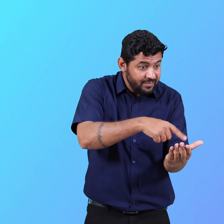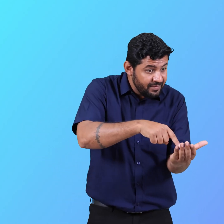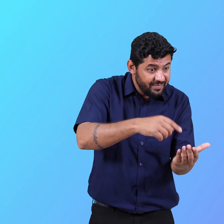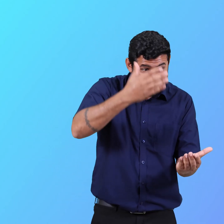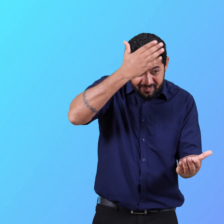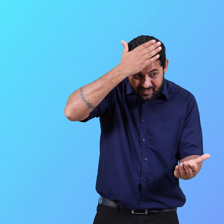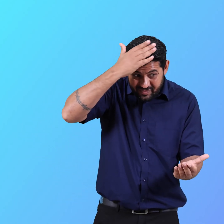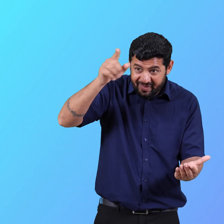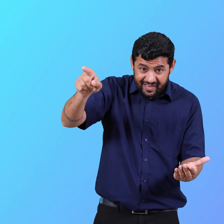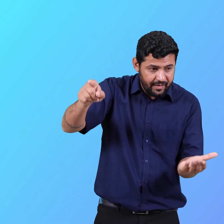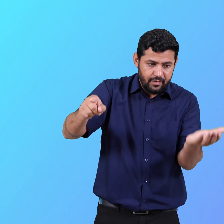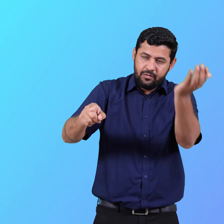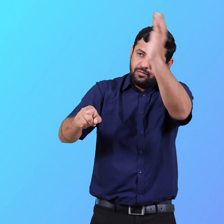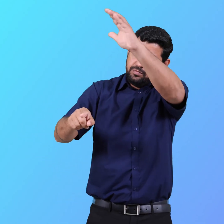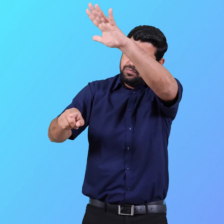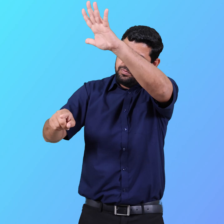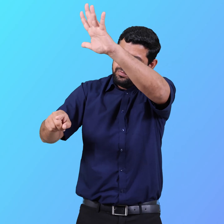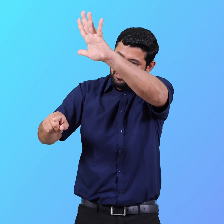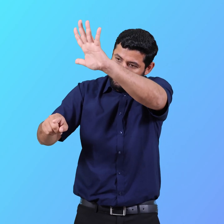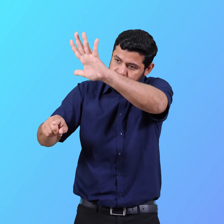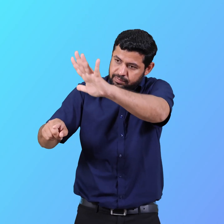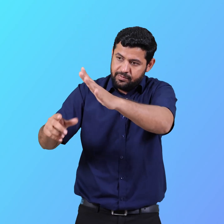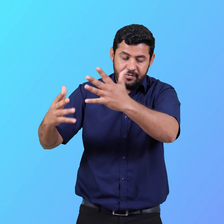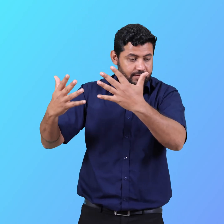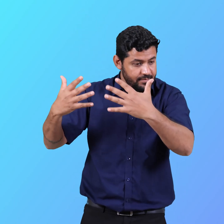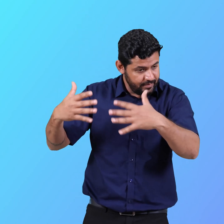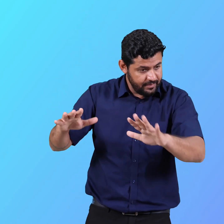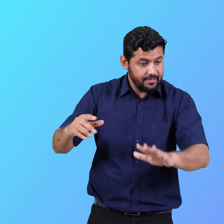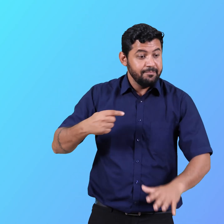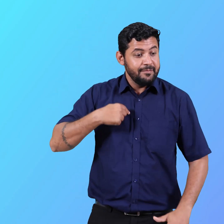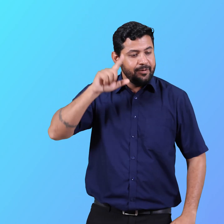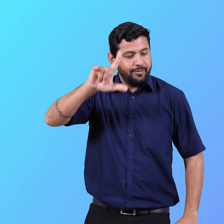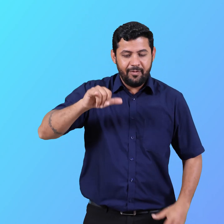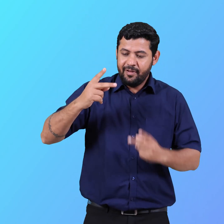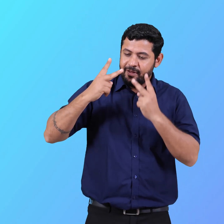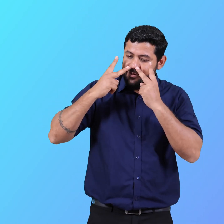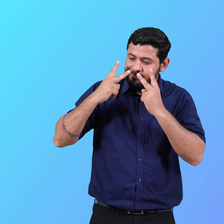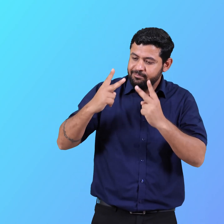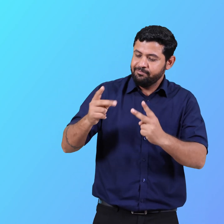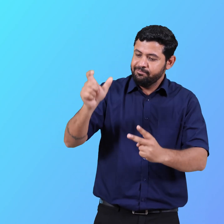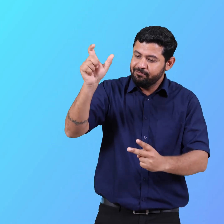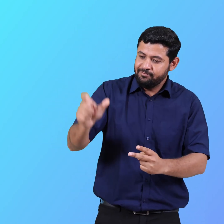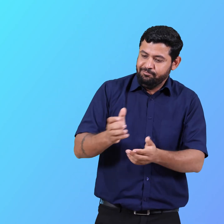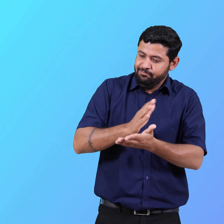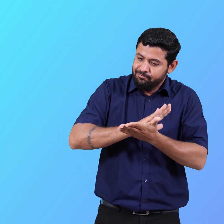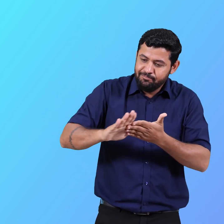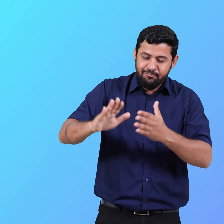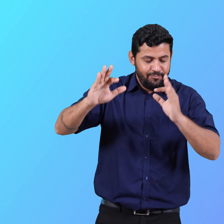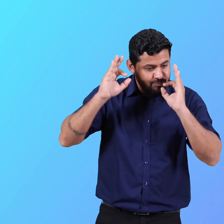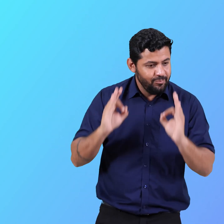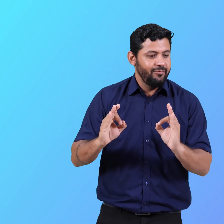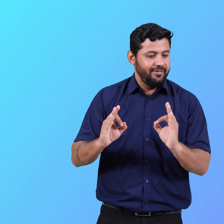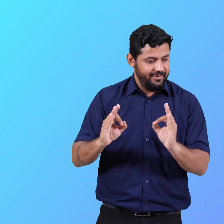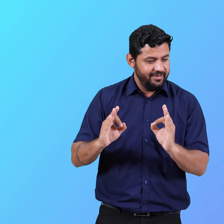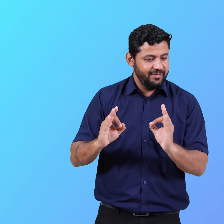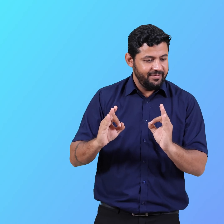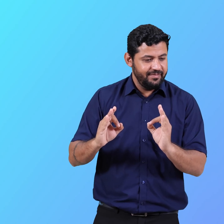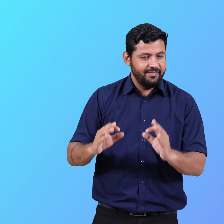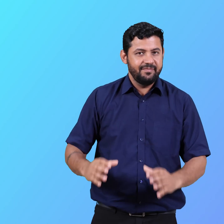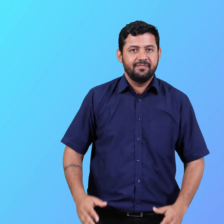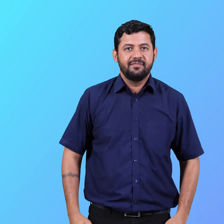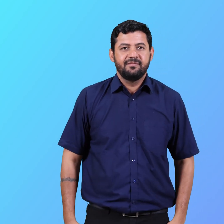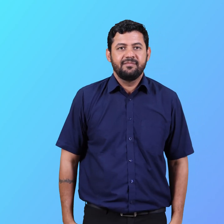He will put the oil that is left in his palm on the head of the person to be made clean. In this way he will make that person pure before the LORD.